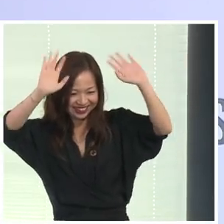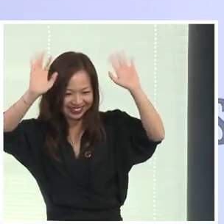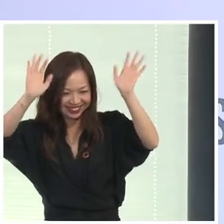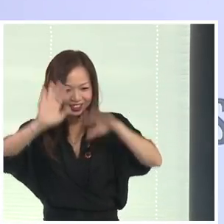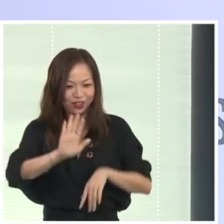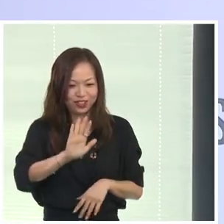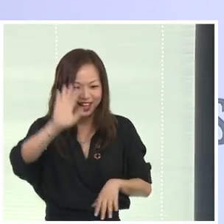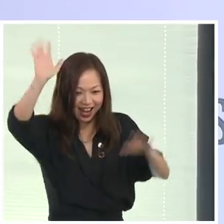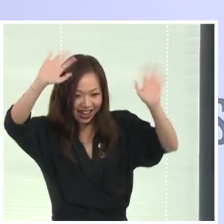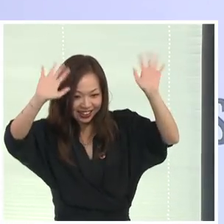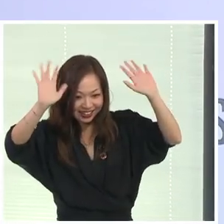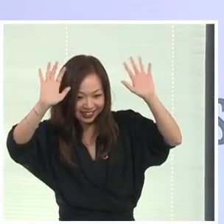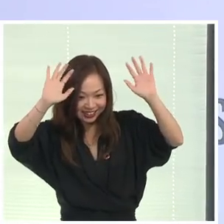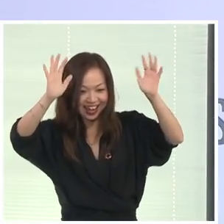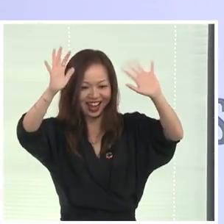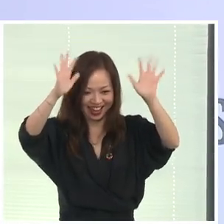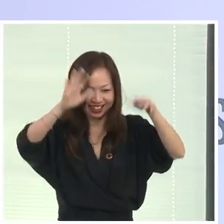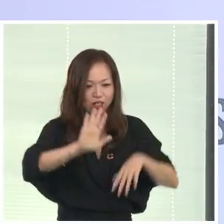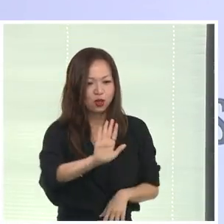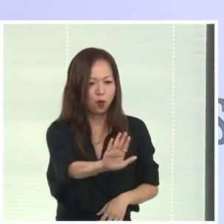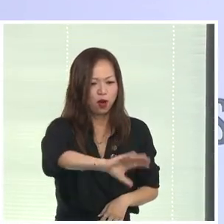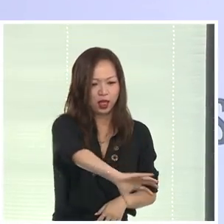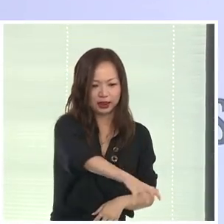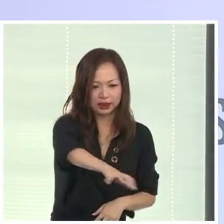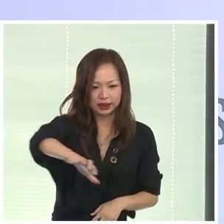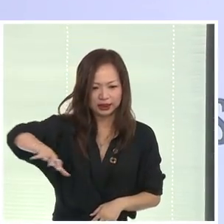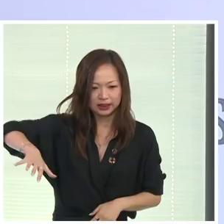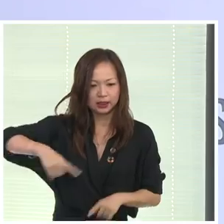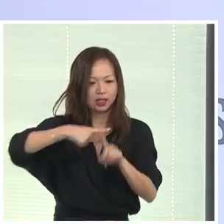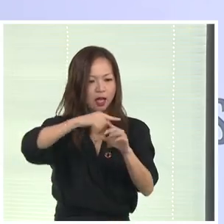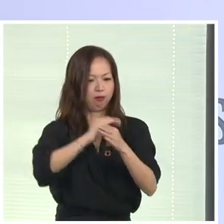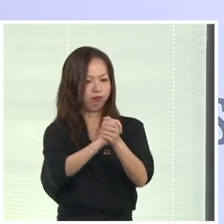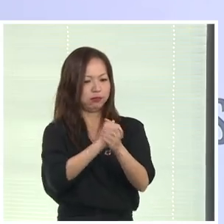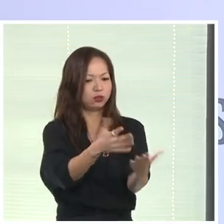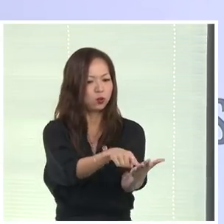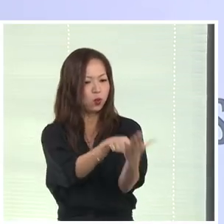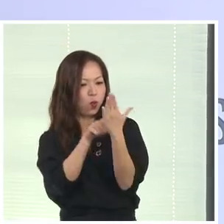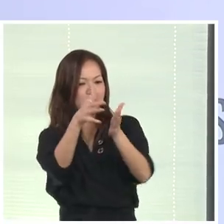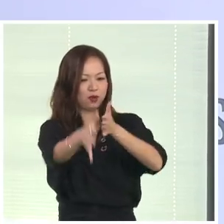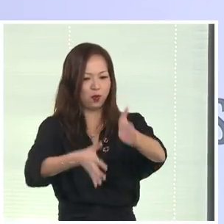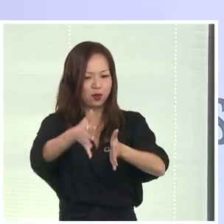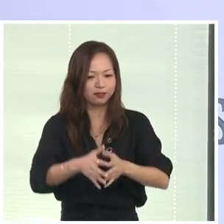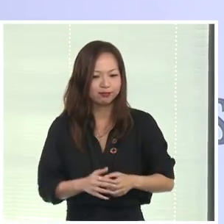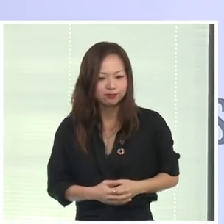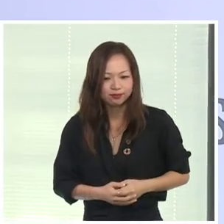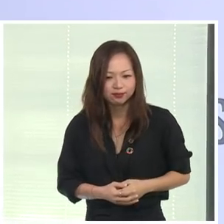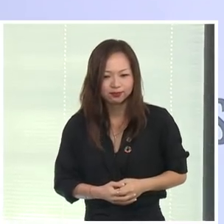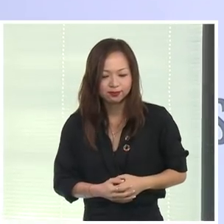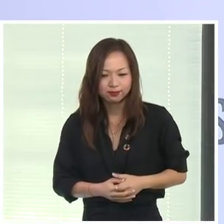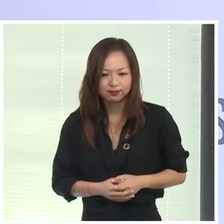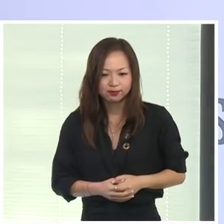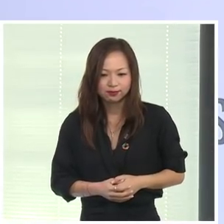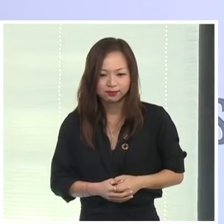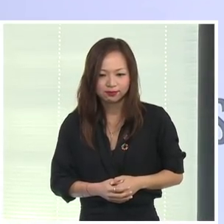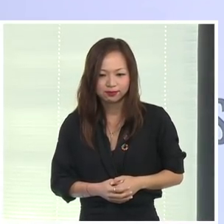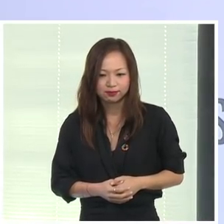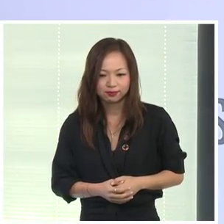Thank you for sharing. Now moving on to Macau. We have Deaf people in Macau.